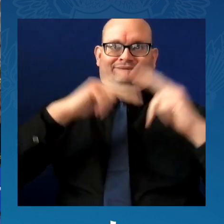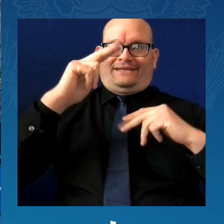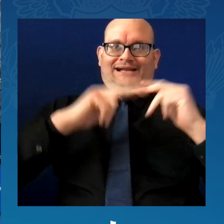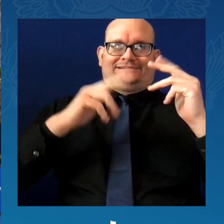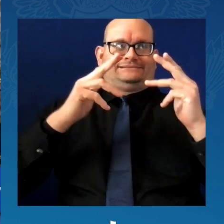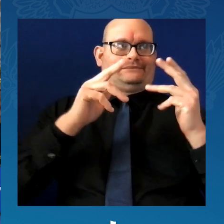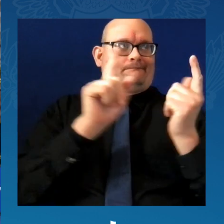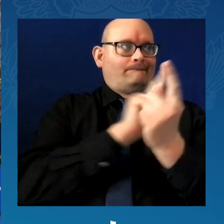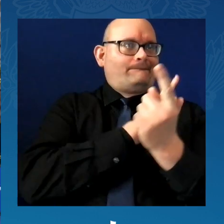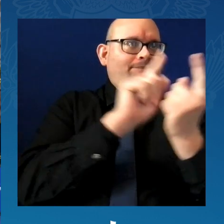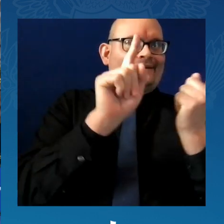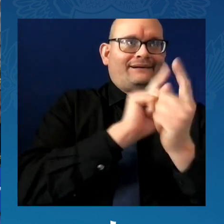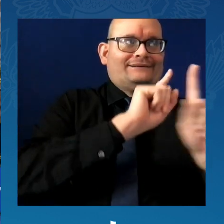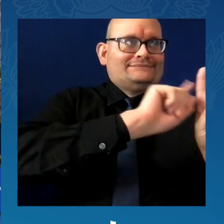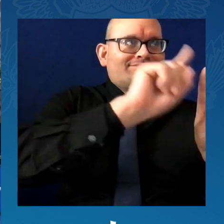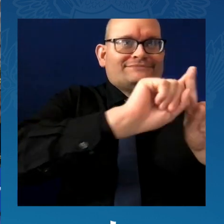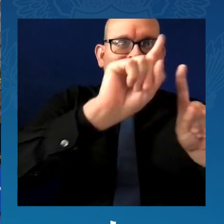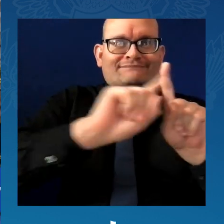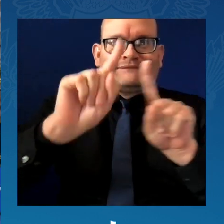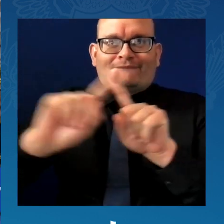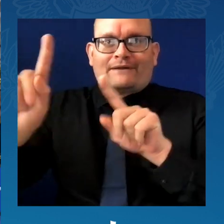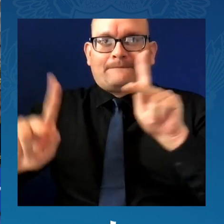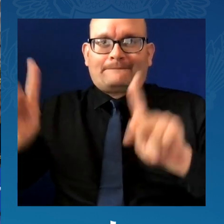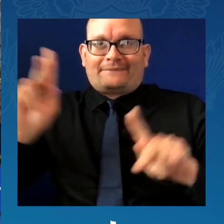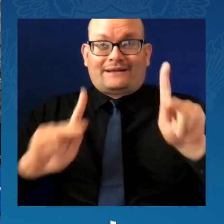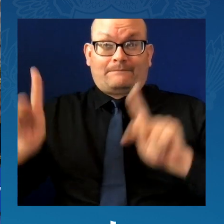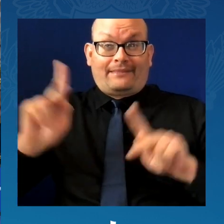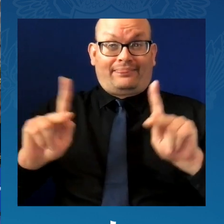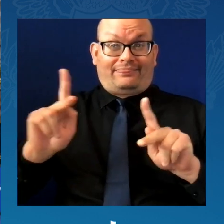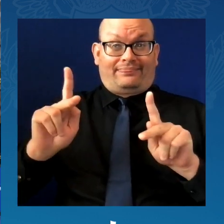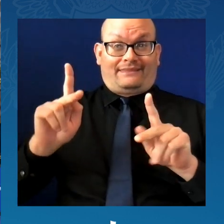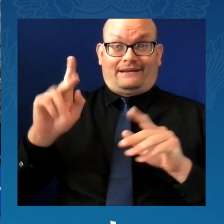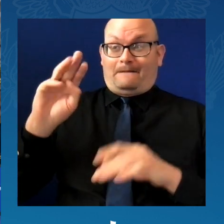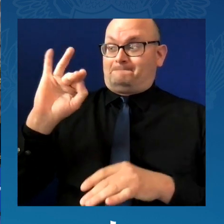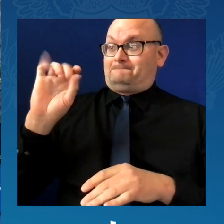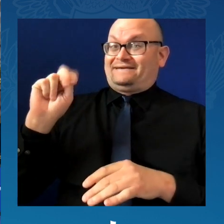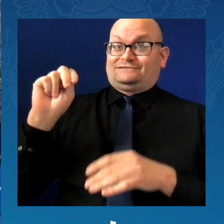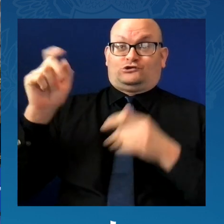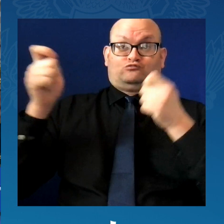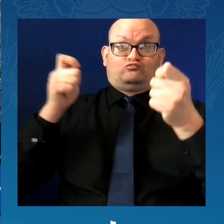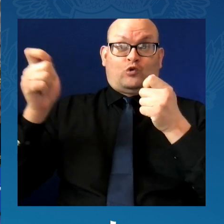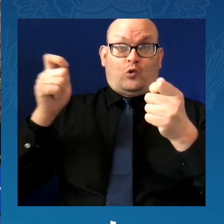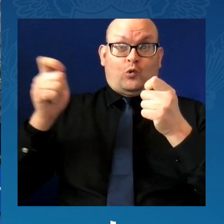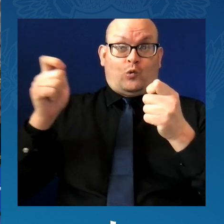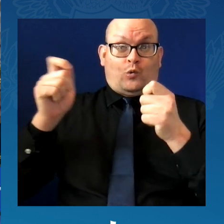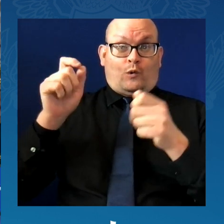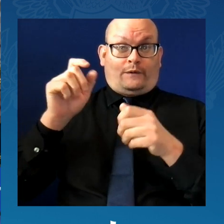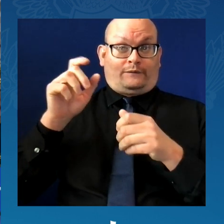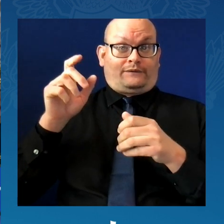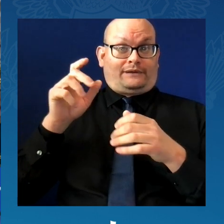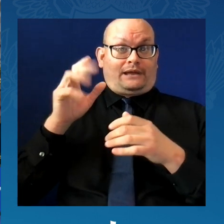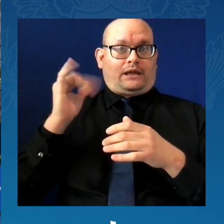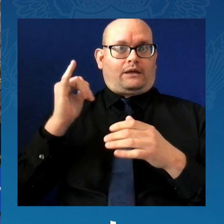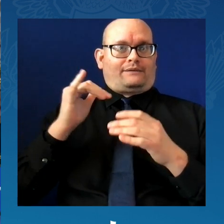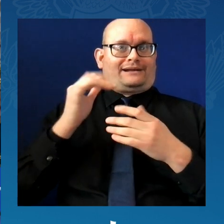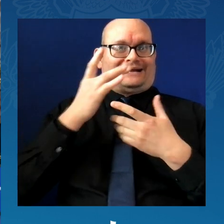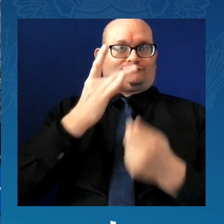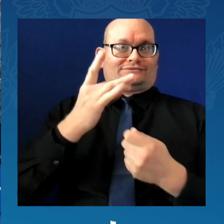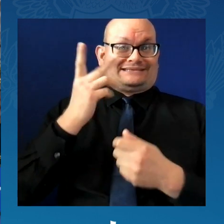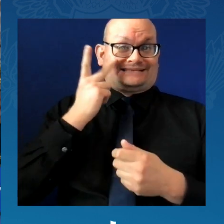who started there right out of out of college just because they were interested in space. And they didn't really understand much beyond the fact